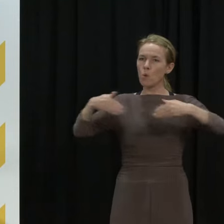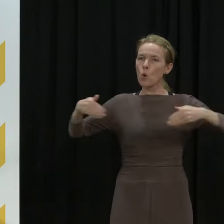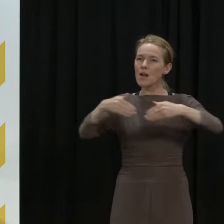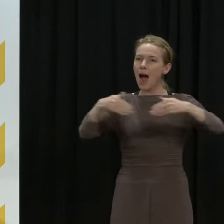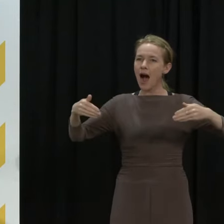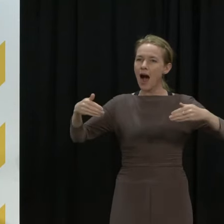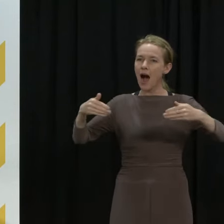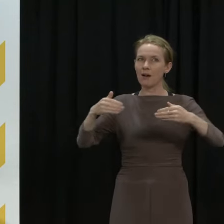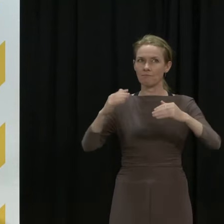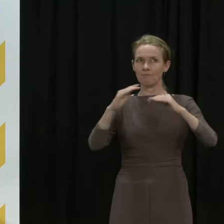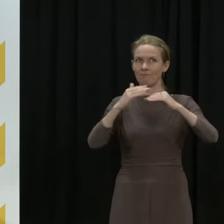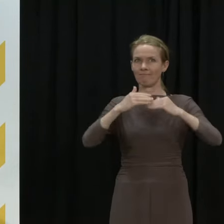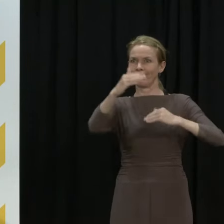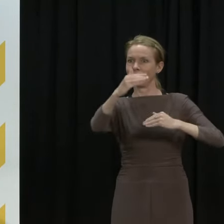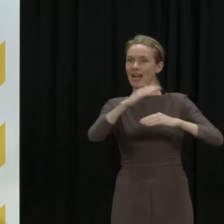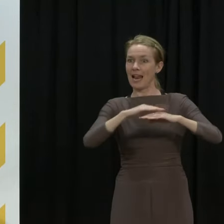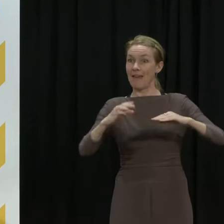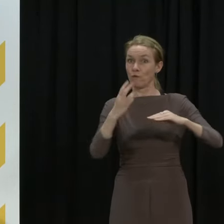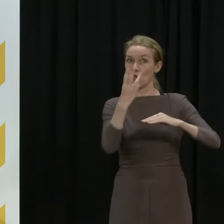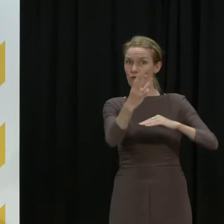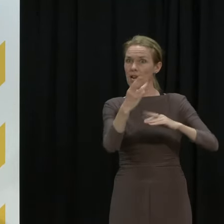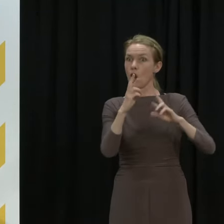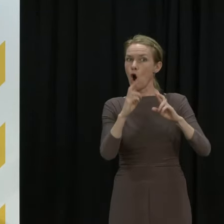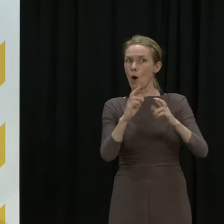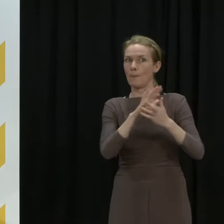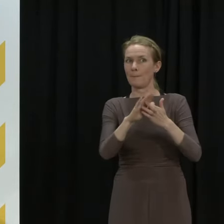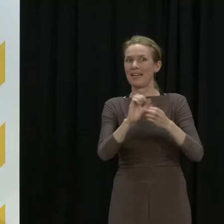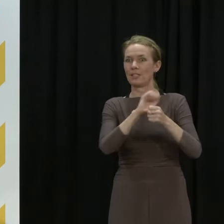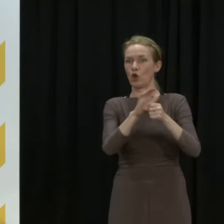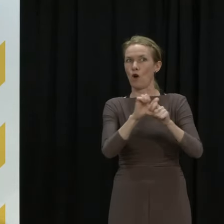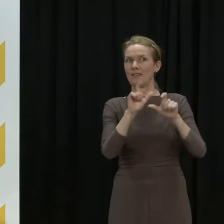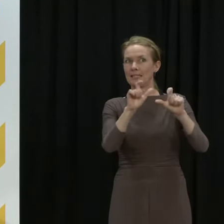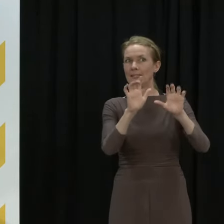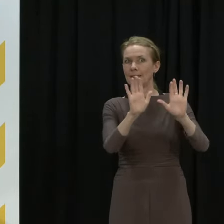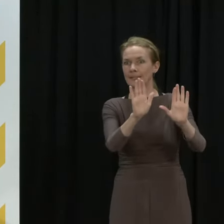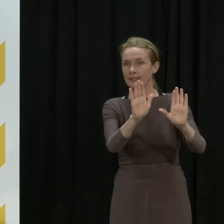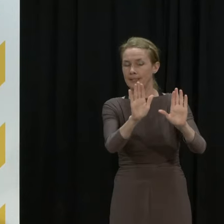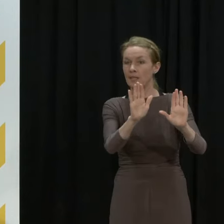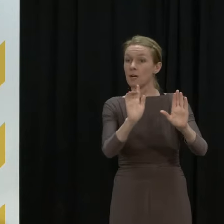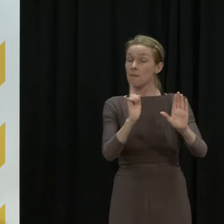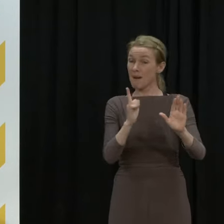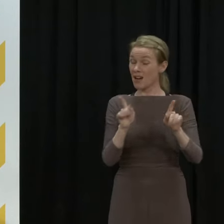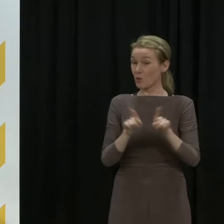additional COVID cases spreading to other parts of the